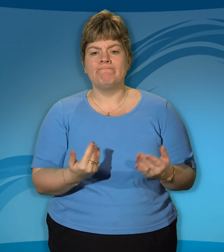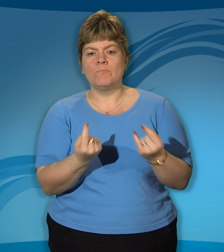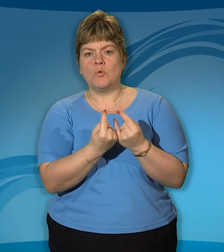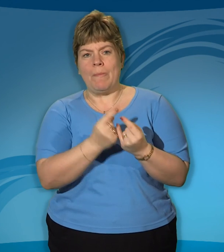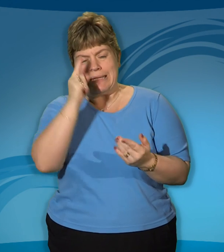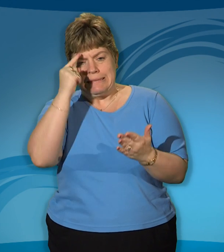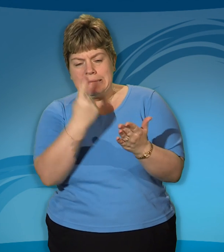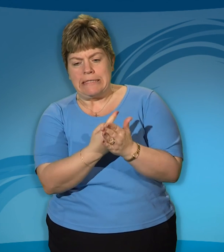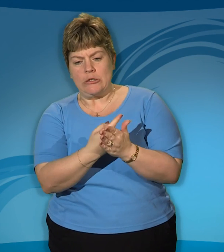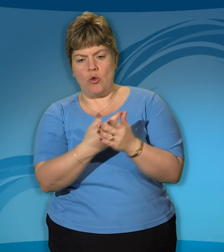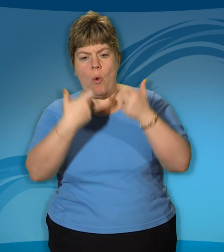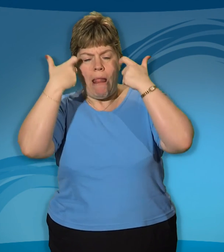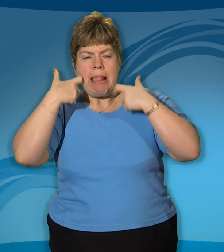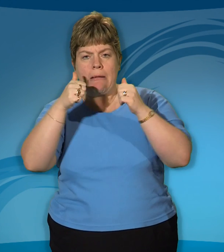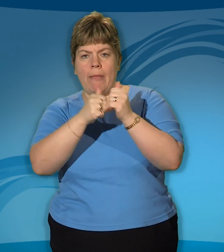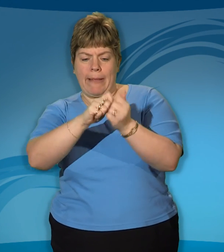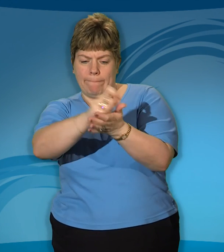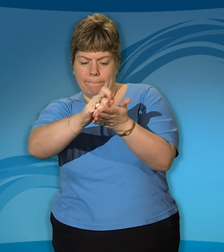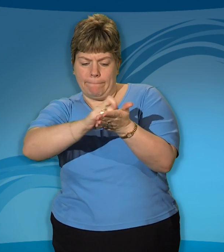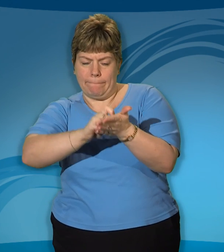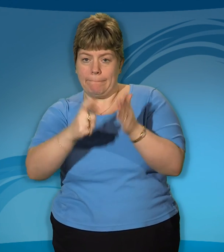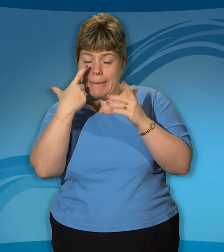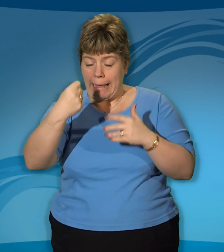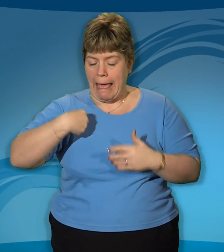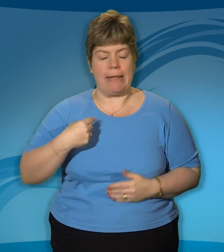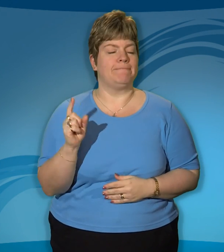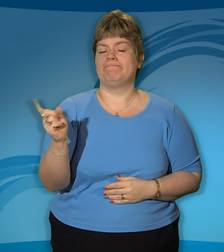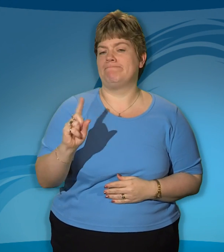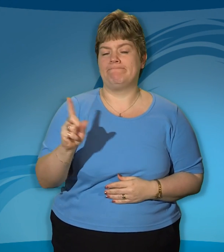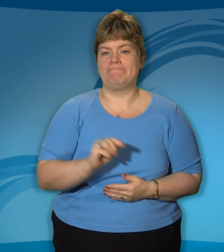Make any important decisions or sign any important documents.